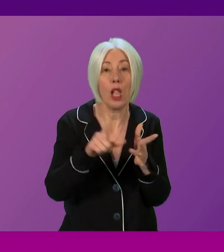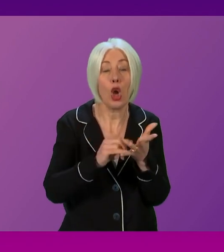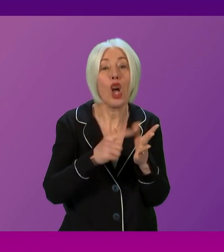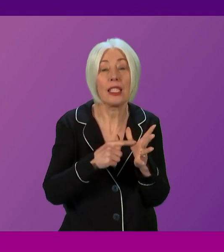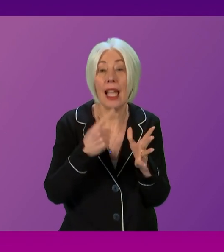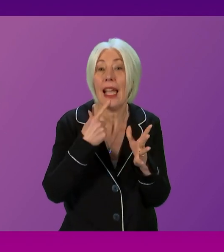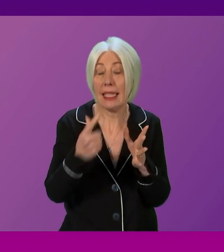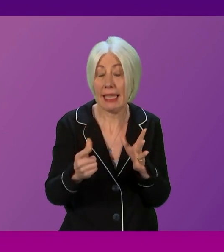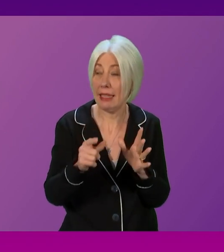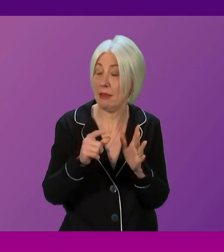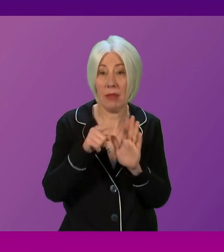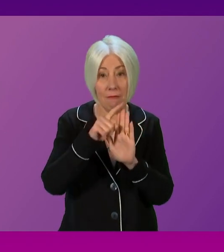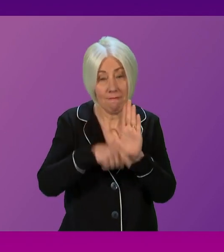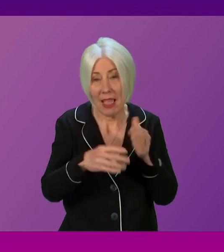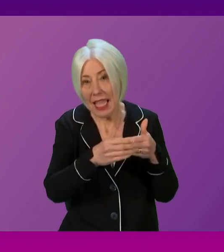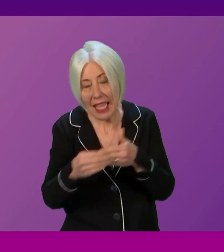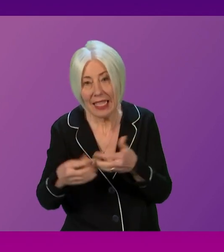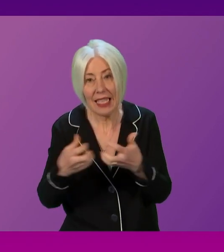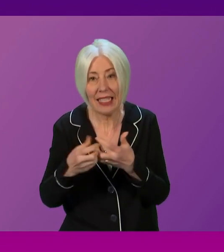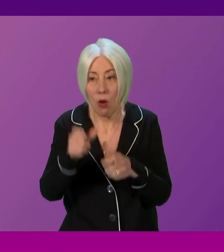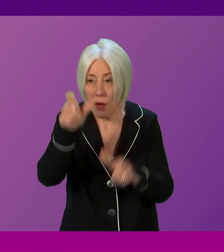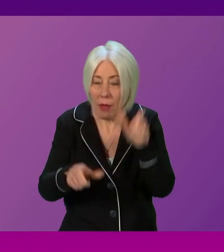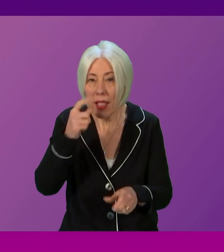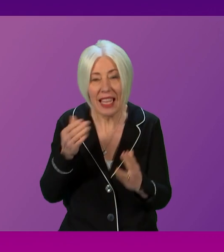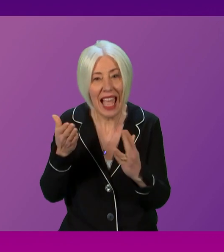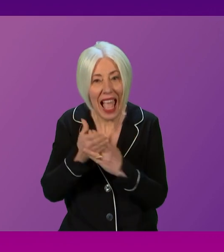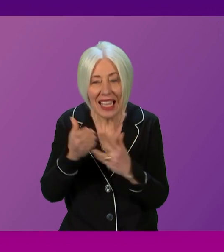the policy of no recourse to public funds are supported to access services that are available